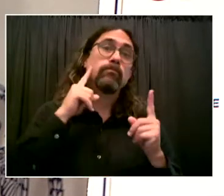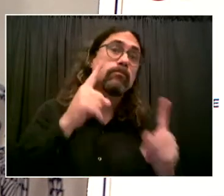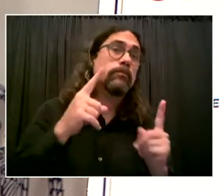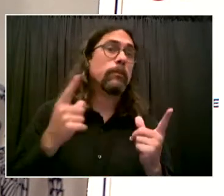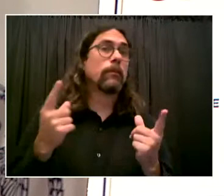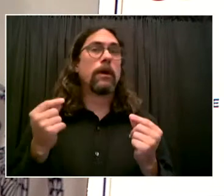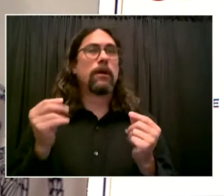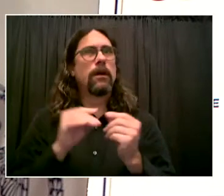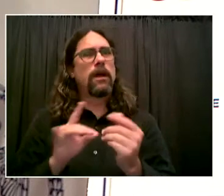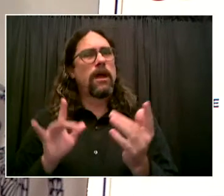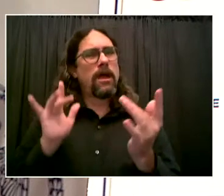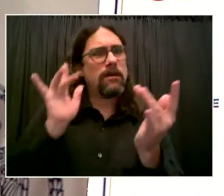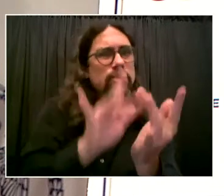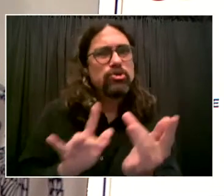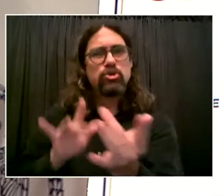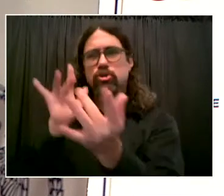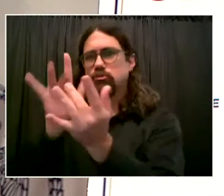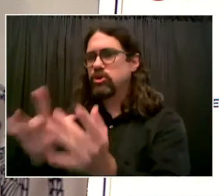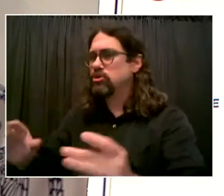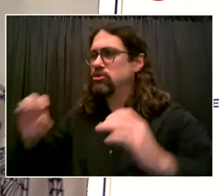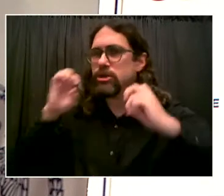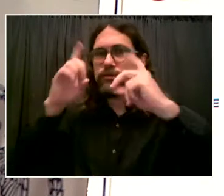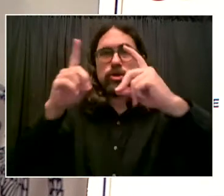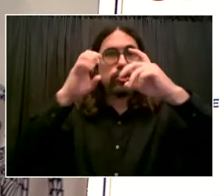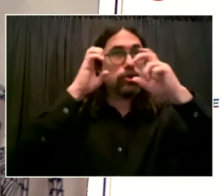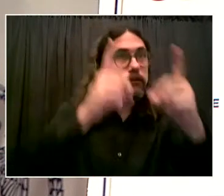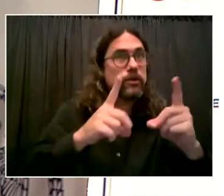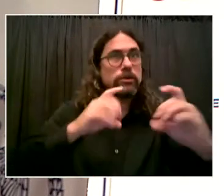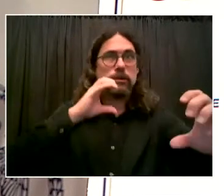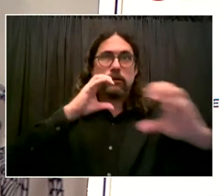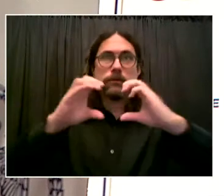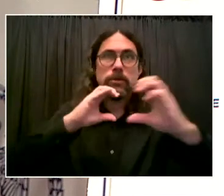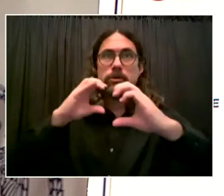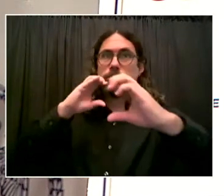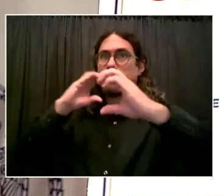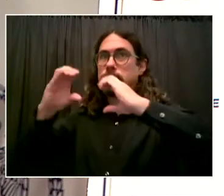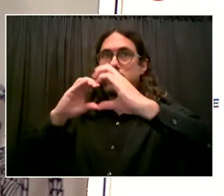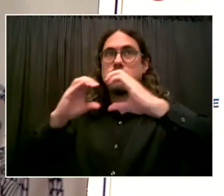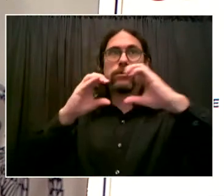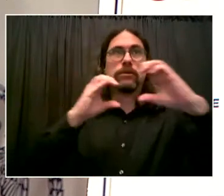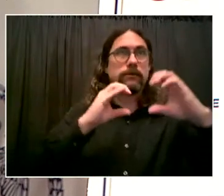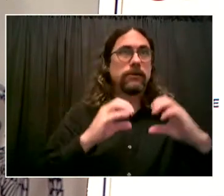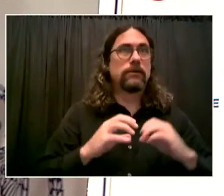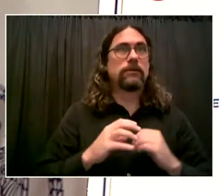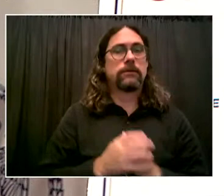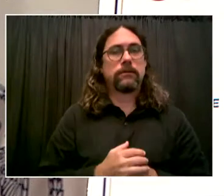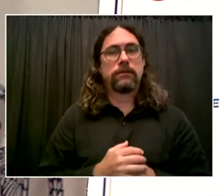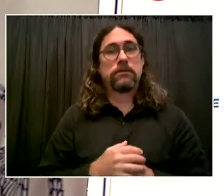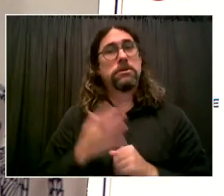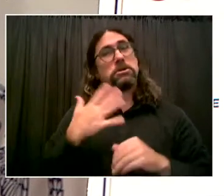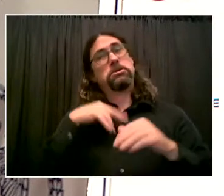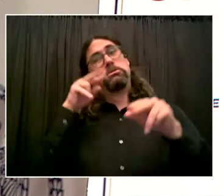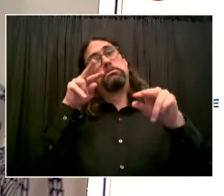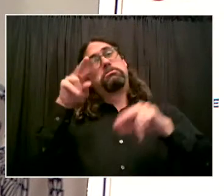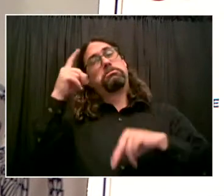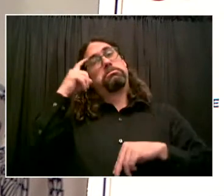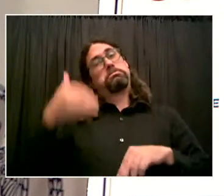THE OUTREACH AND THE WORK WTIH THE HOUSES OF WORSHIP WE HAVE BEEN TALKING ABOUT IN THE COMMUNITY GROUPS . I THINK